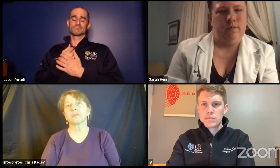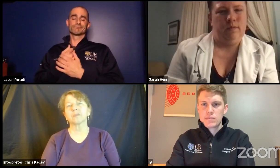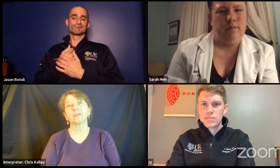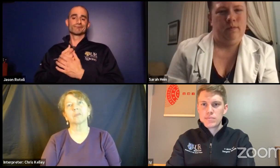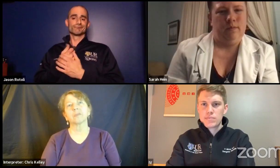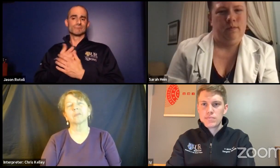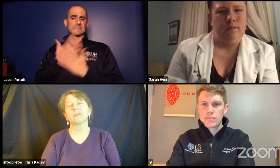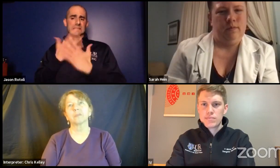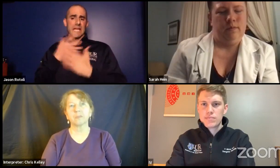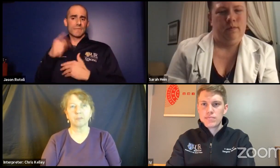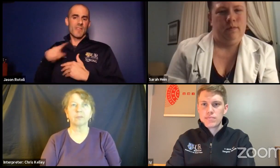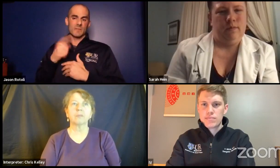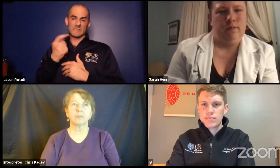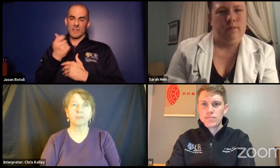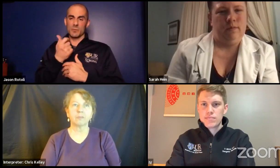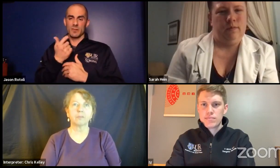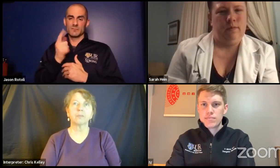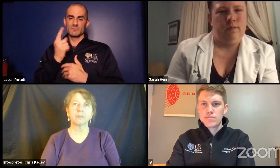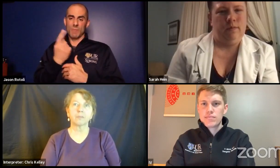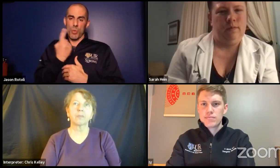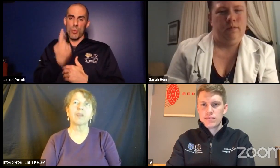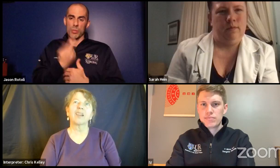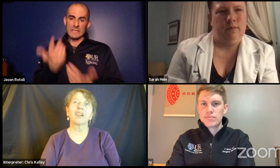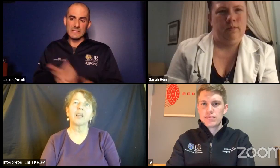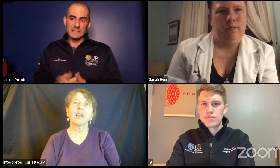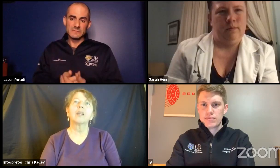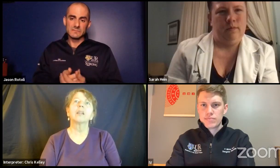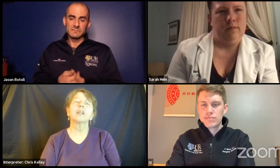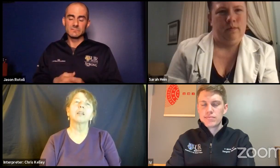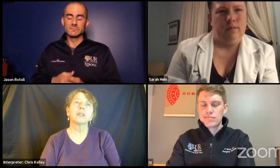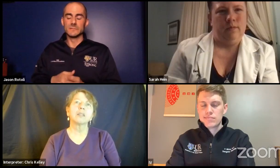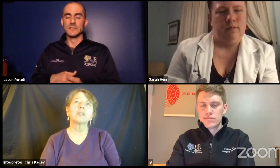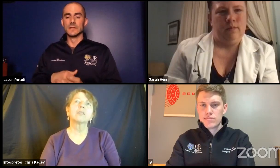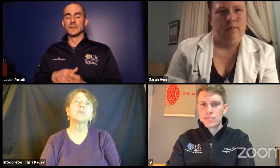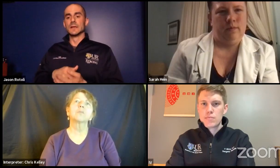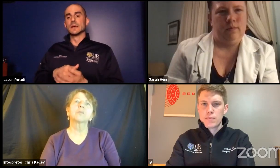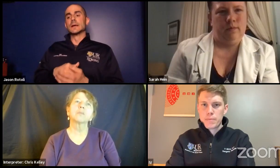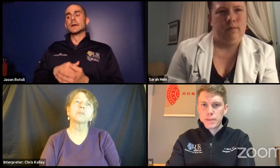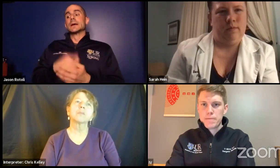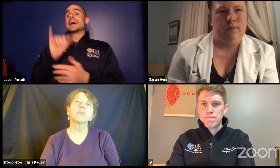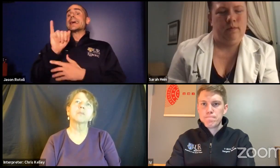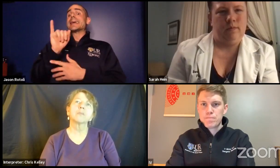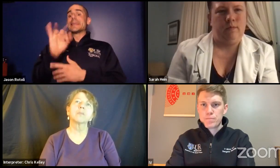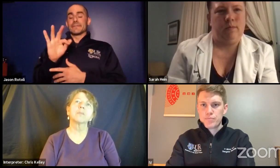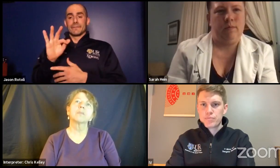will be honored when you're moved on to your next care team. So sometimes when it is a very